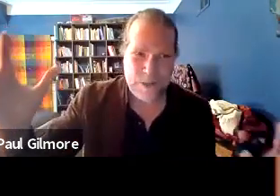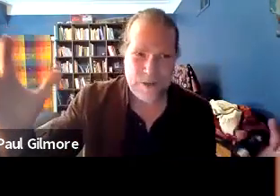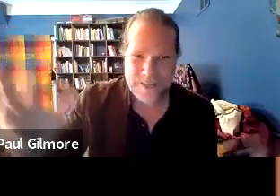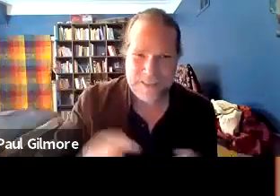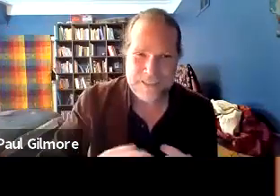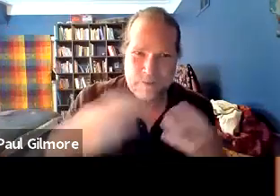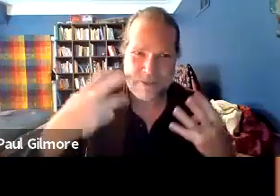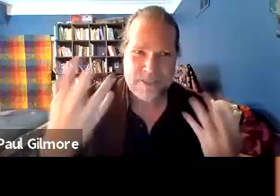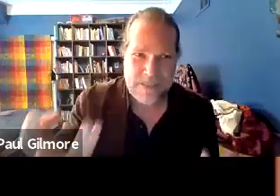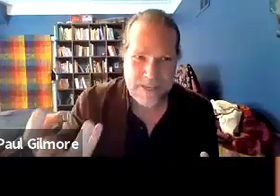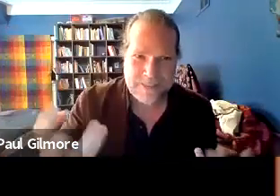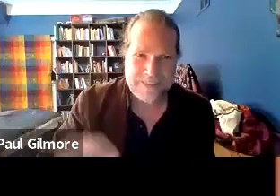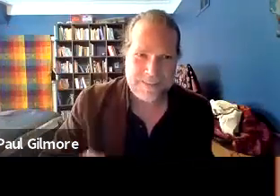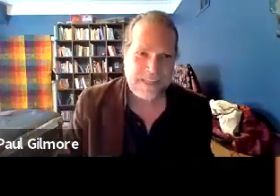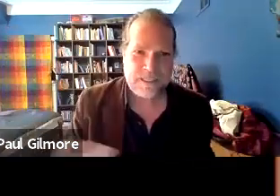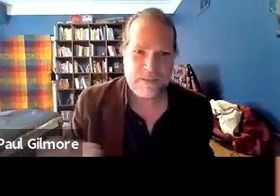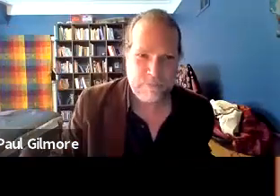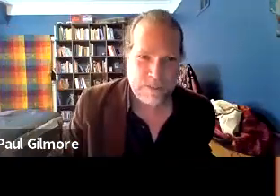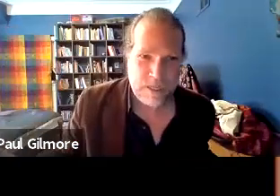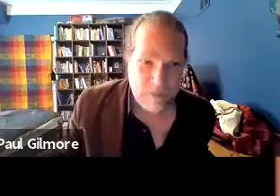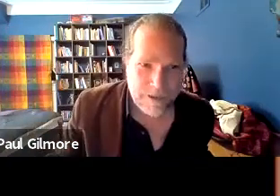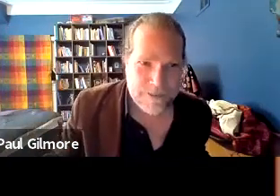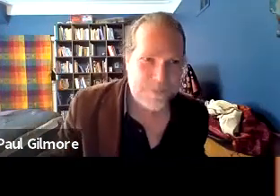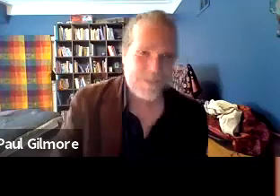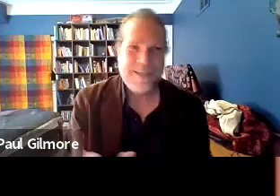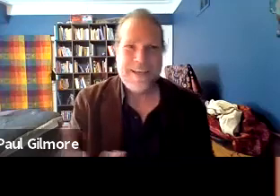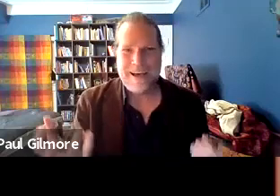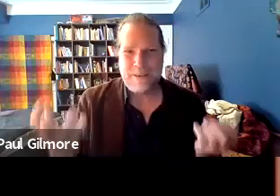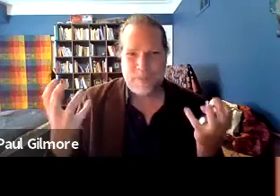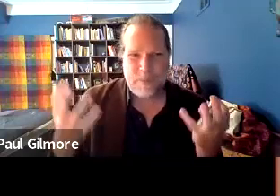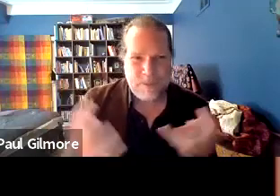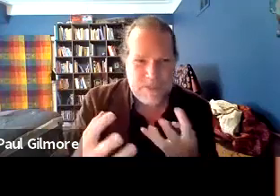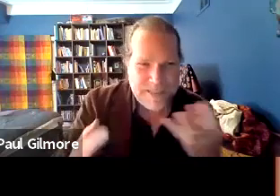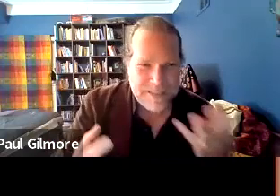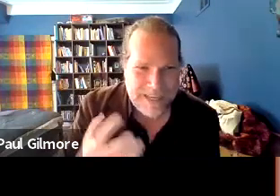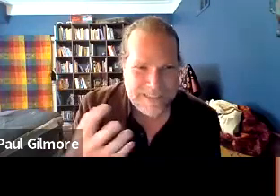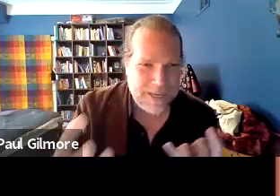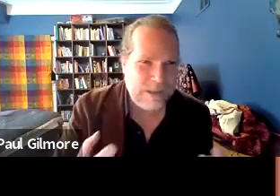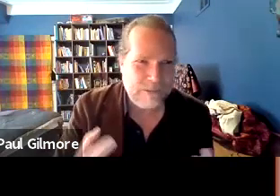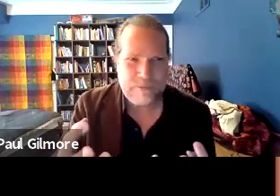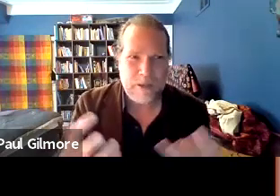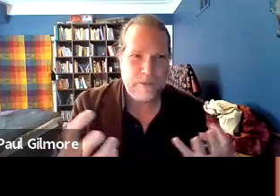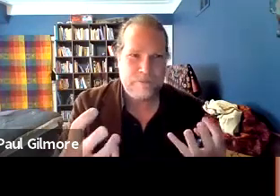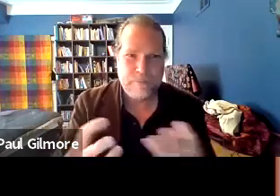America, it's sort of a stand in, it's even been colorized. But you get a sense of, of,